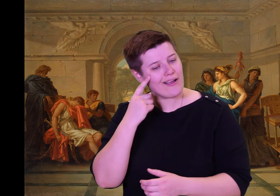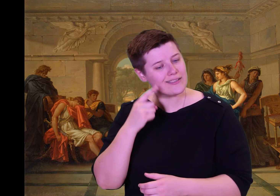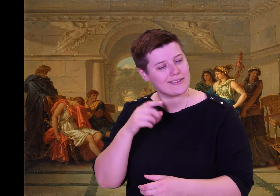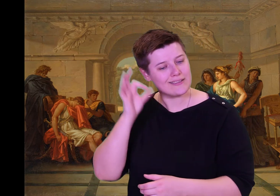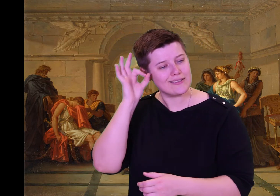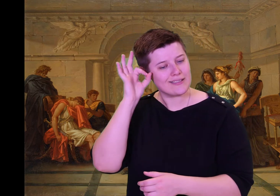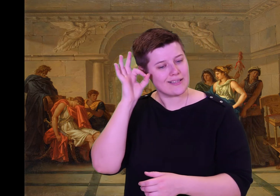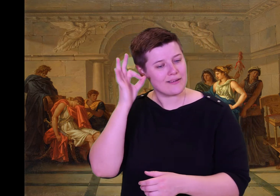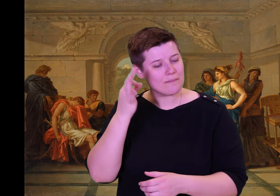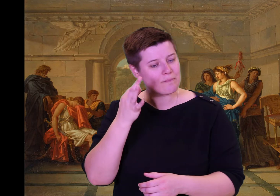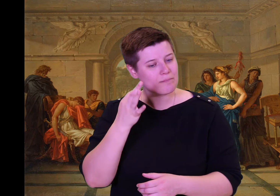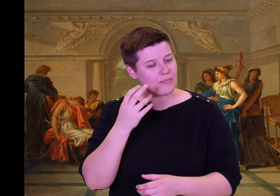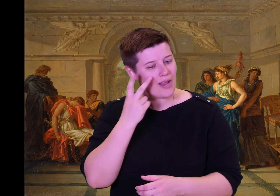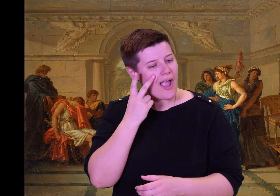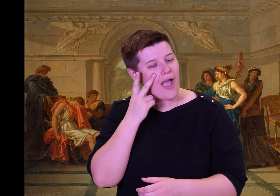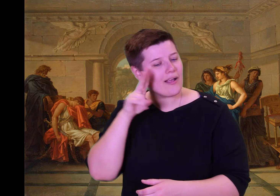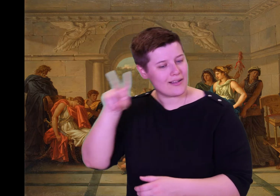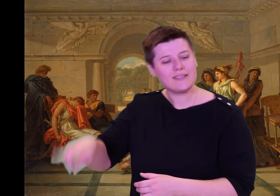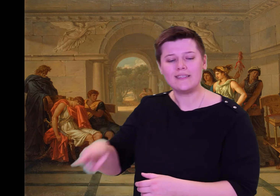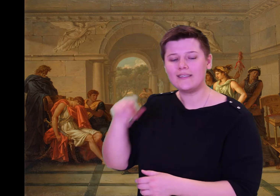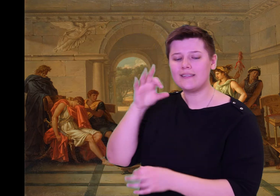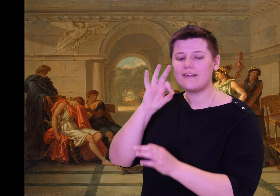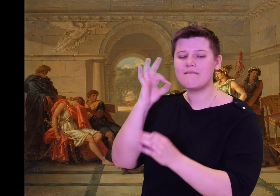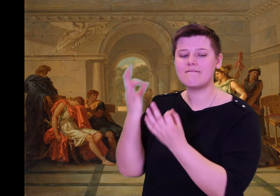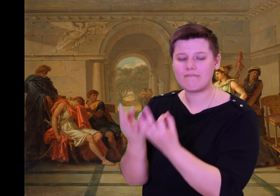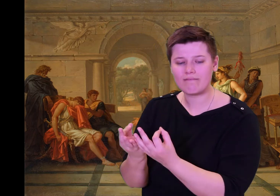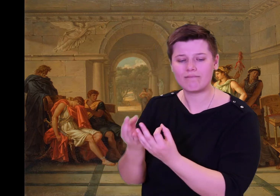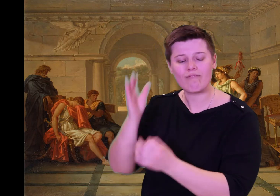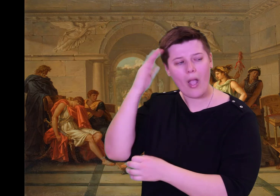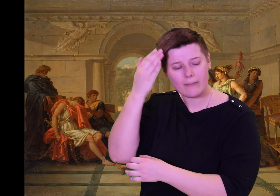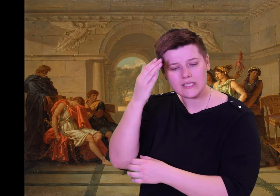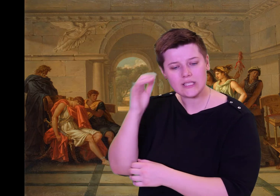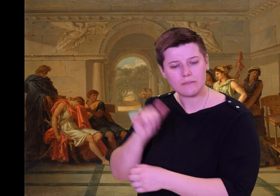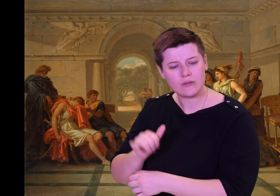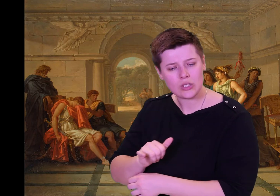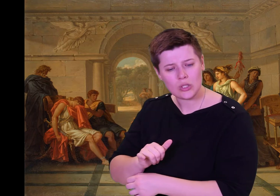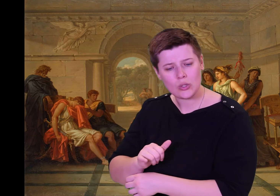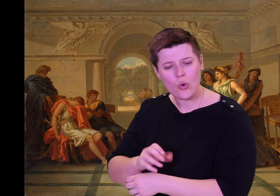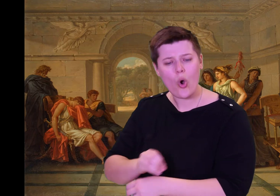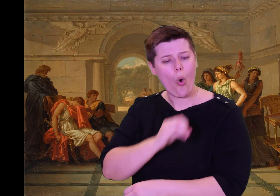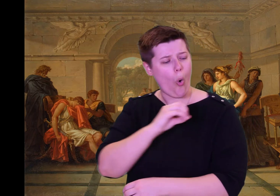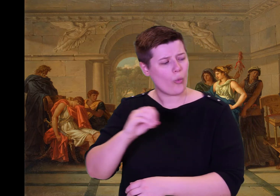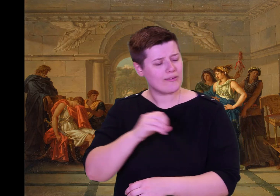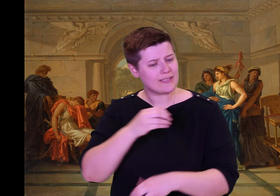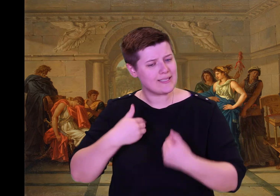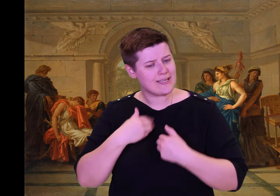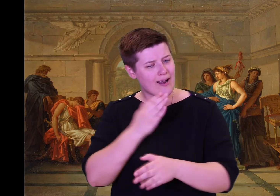I feel compelled to say, the sight of them amazes me. I never saw two people so